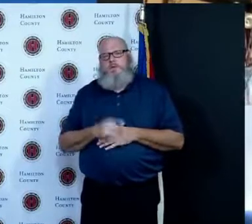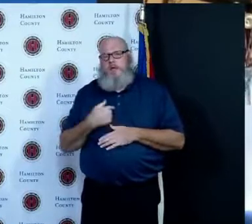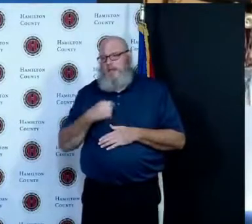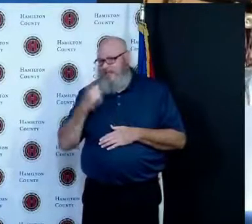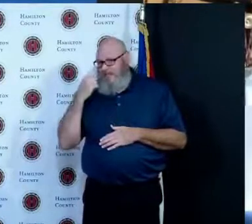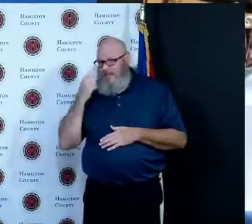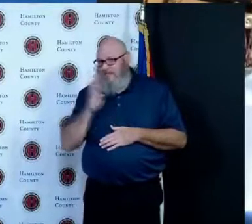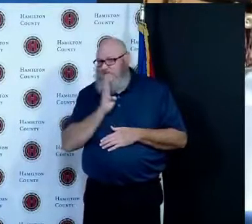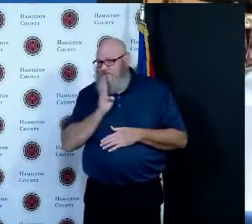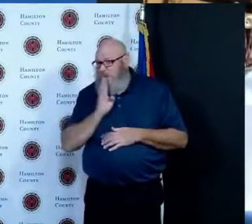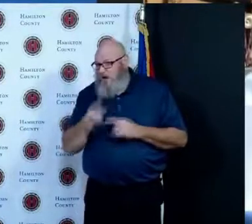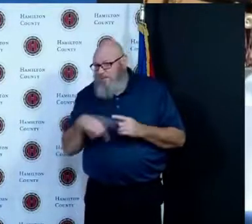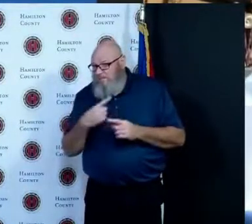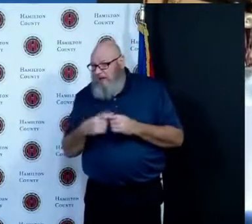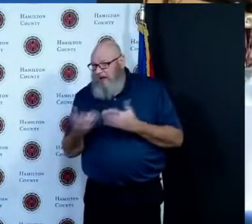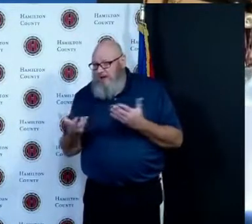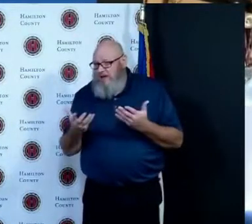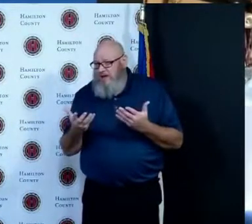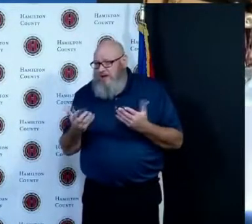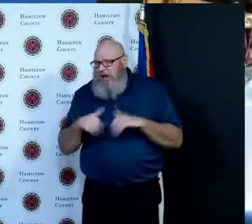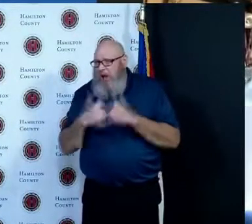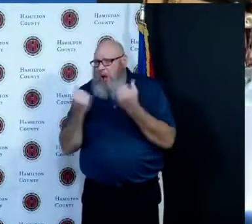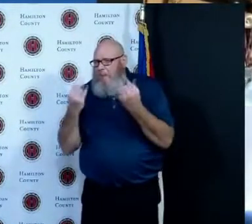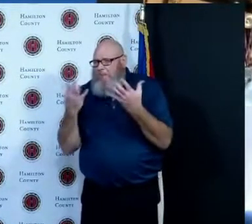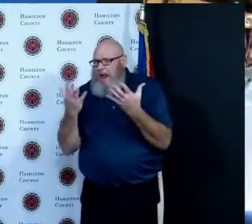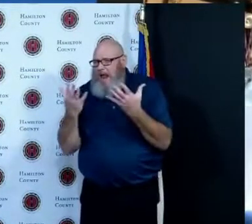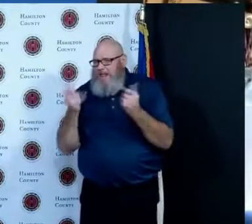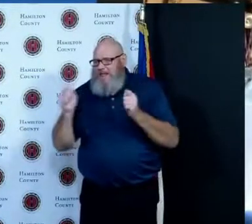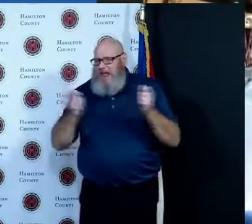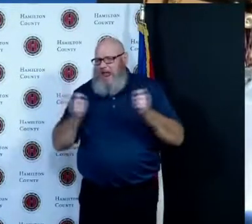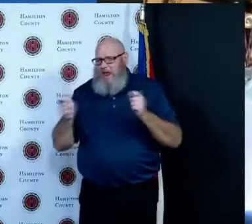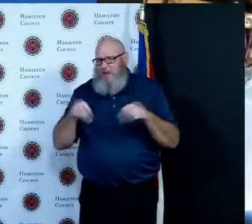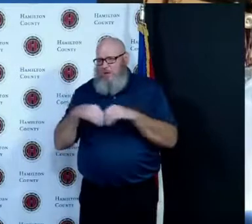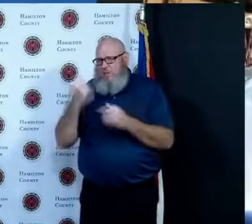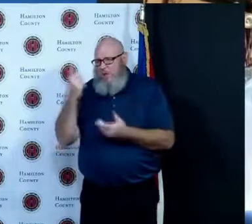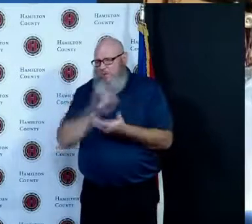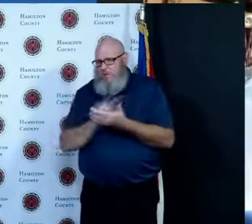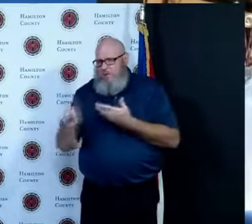big picture of how many we might be able to do in a week I have what that might look yeah I